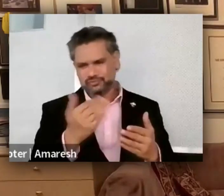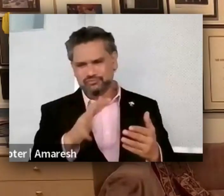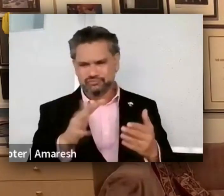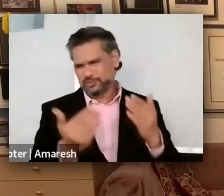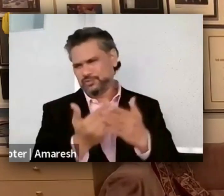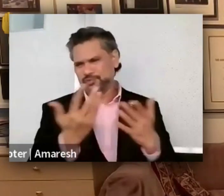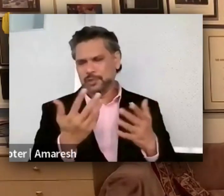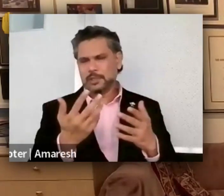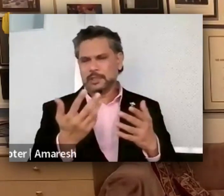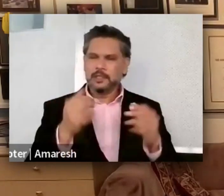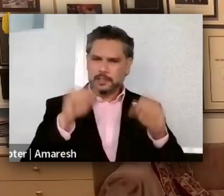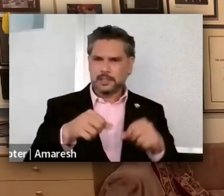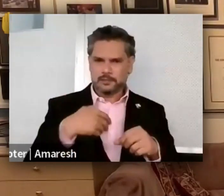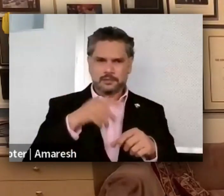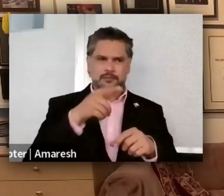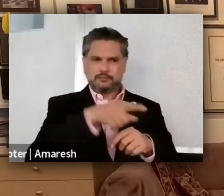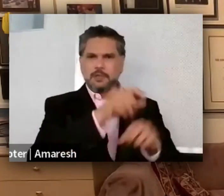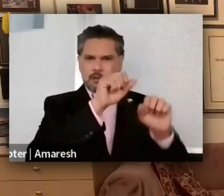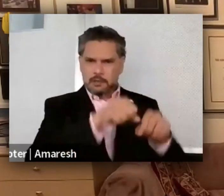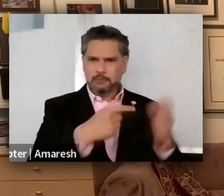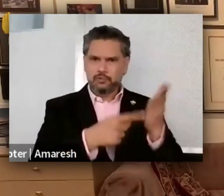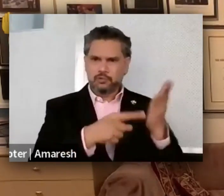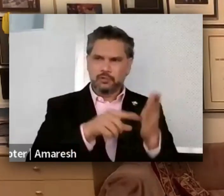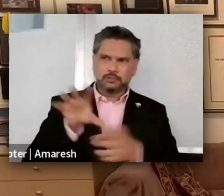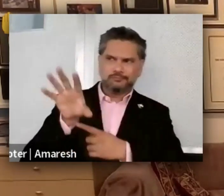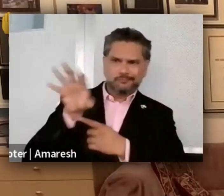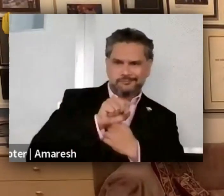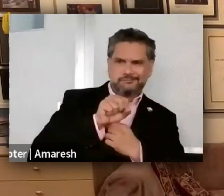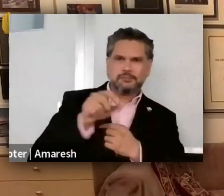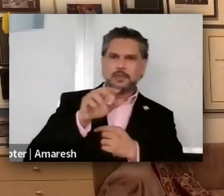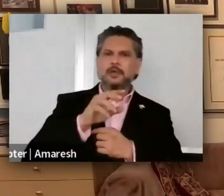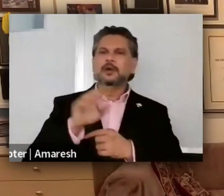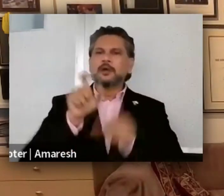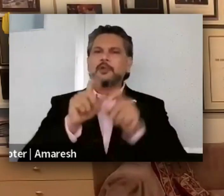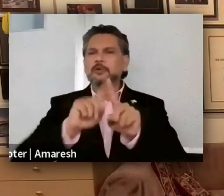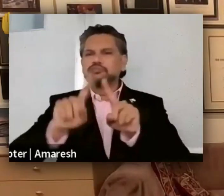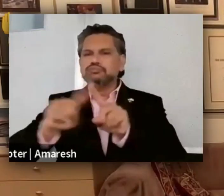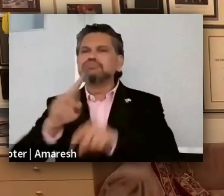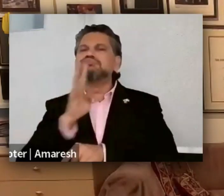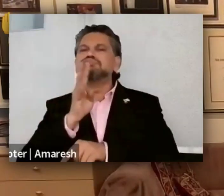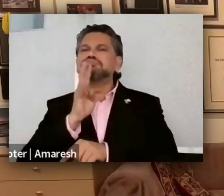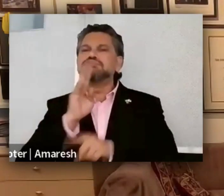I mean we have had the ability to understand speech pretty well for quite a while now.